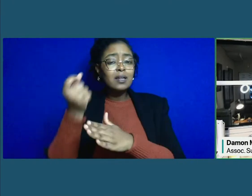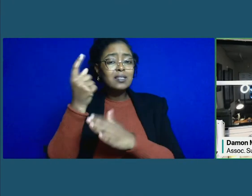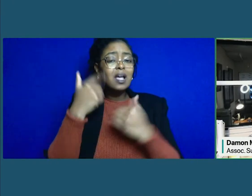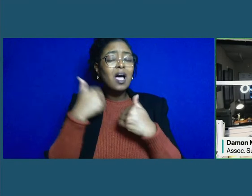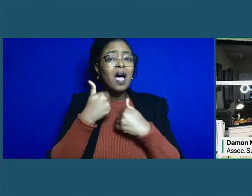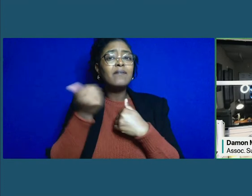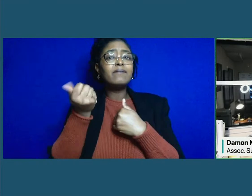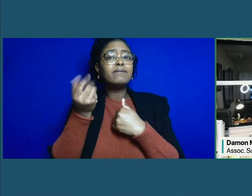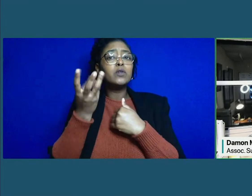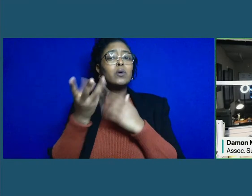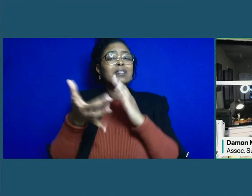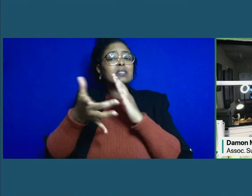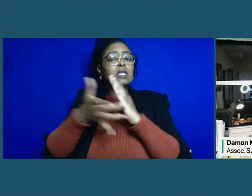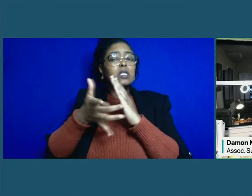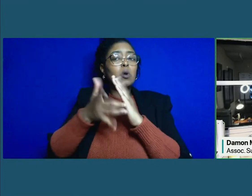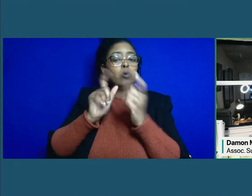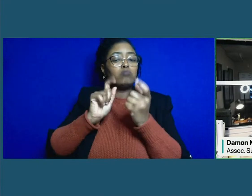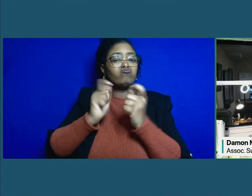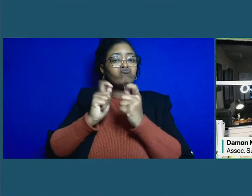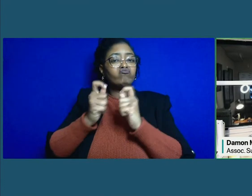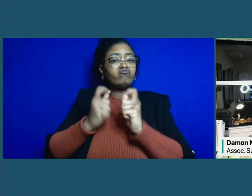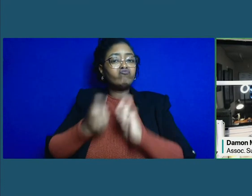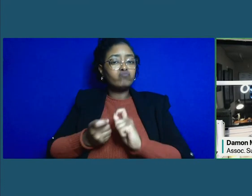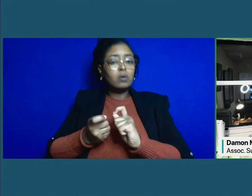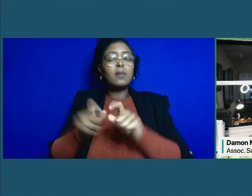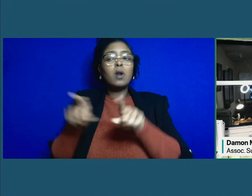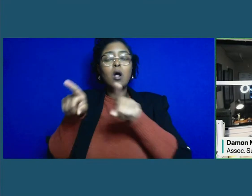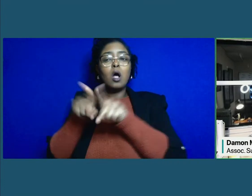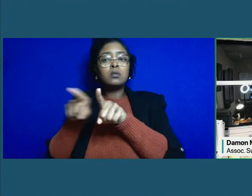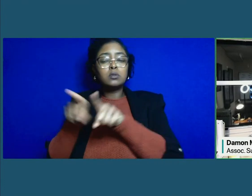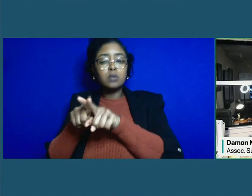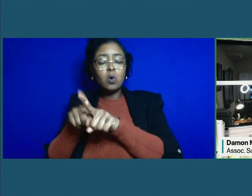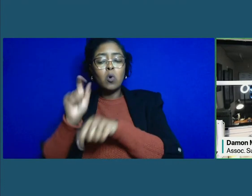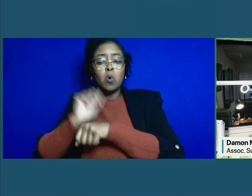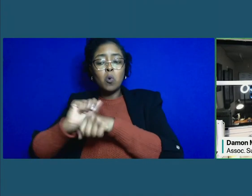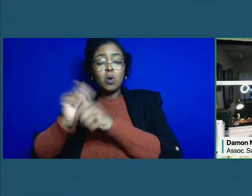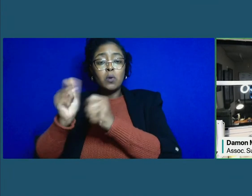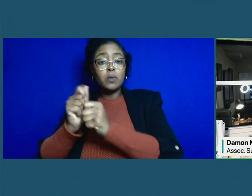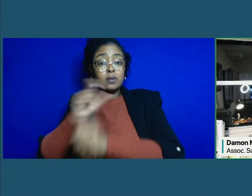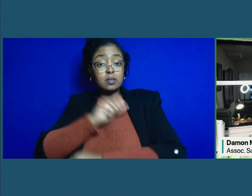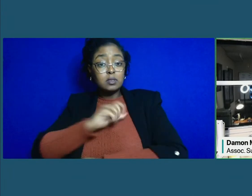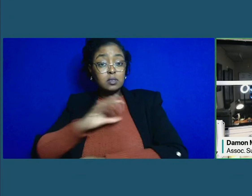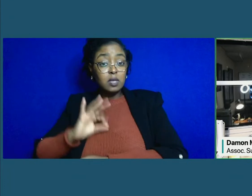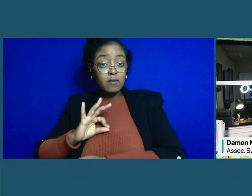comprehensive plan that involves some technical challenges. Uh